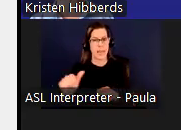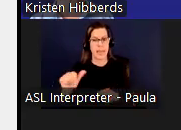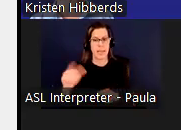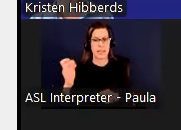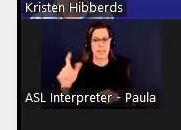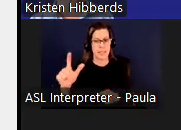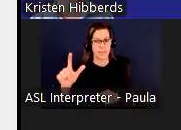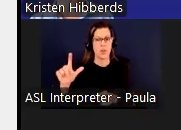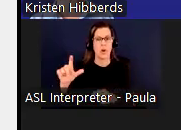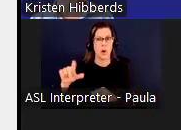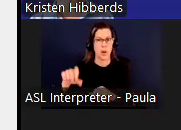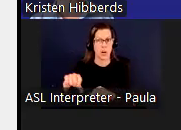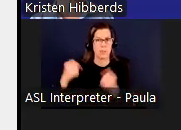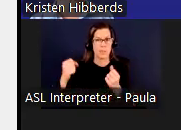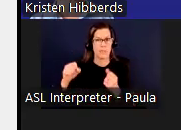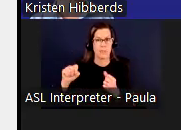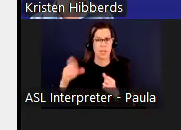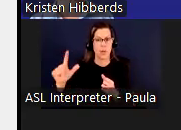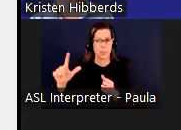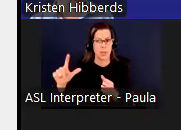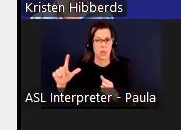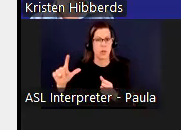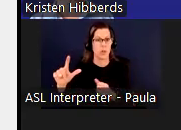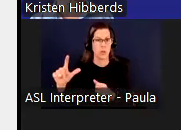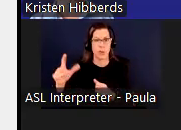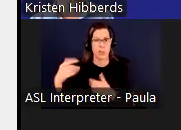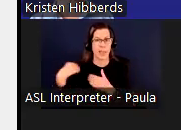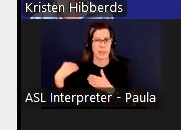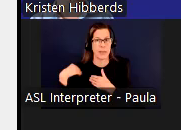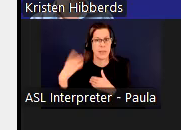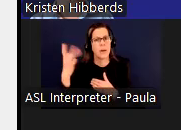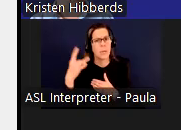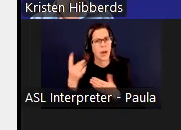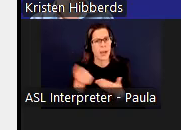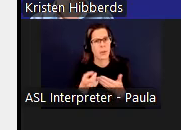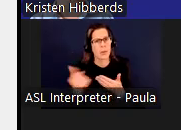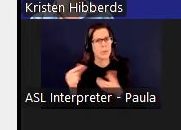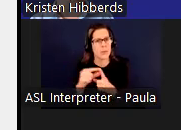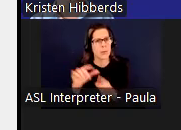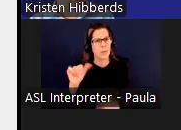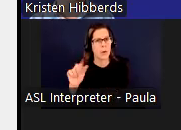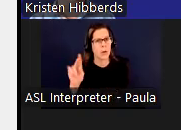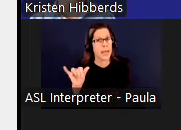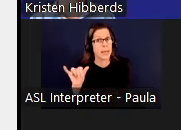I'm just curious why there was a decision to remove the word any,